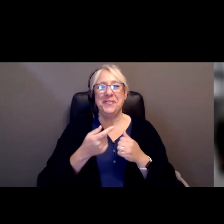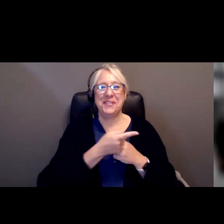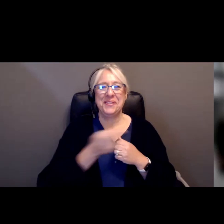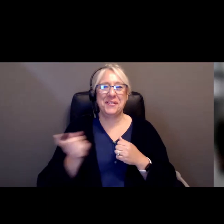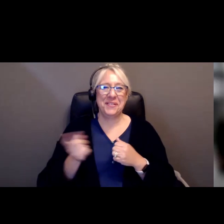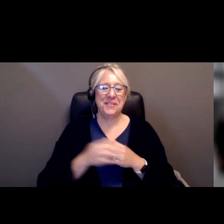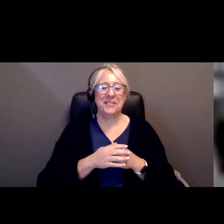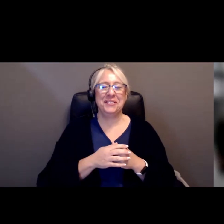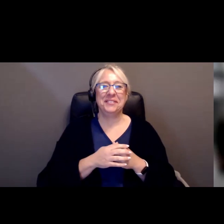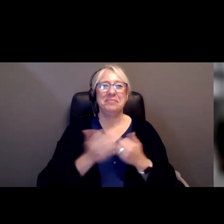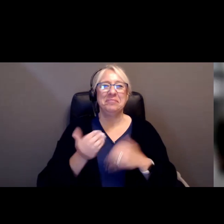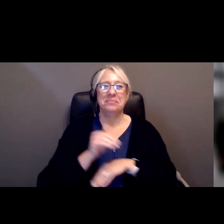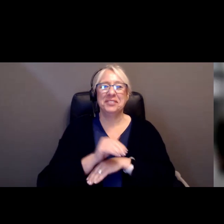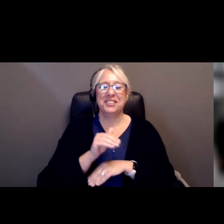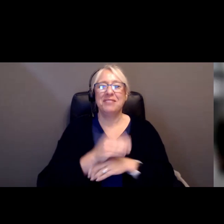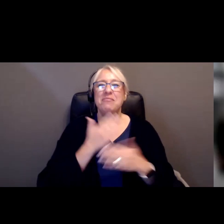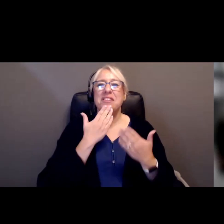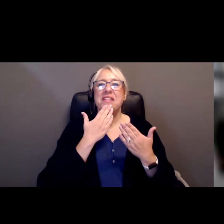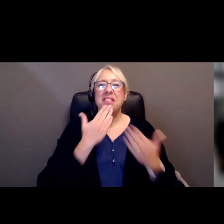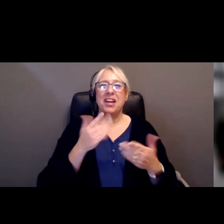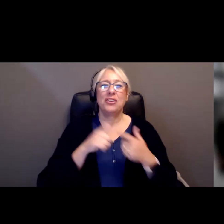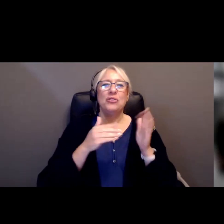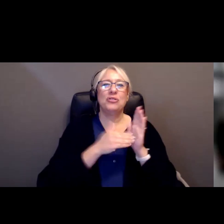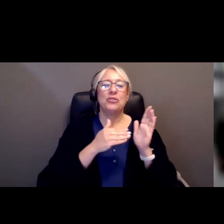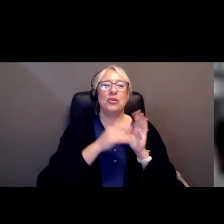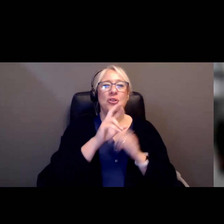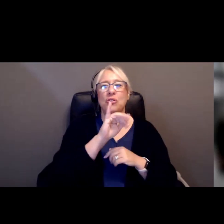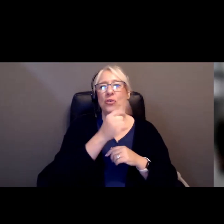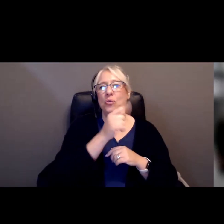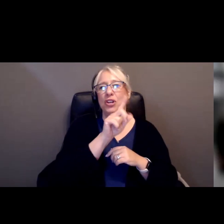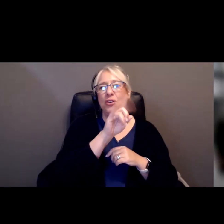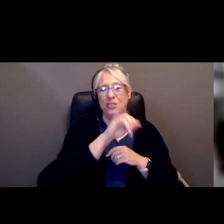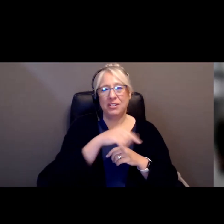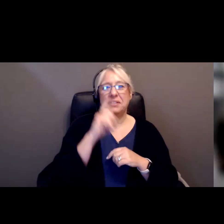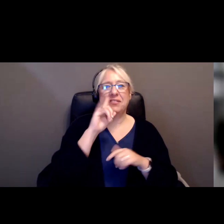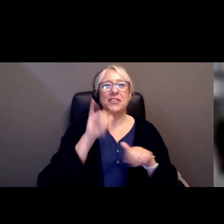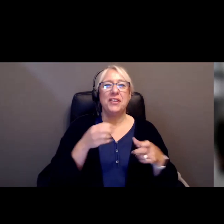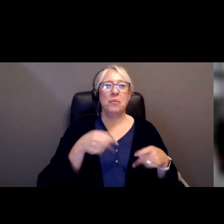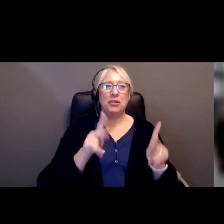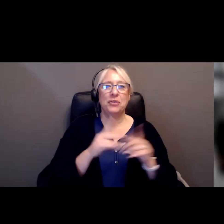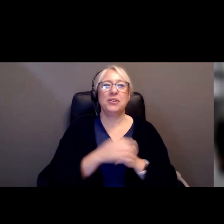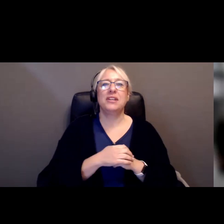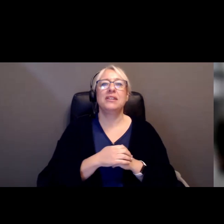tonight. And thank you to Dr. Rinaldi for this opportunity. Maybe a little bit about myself,